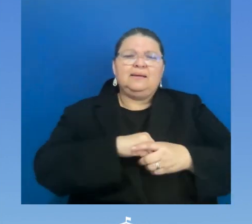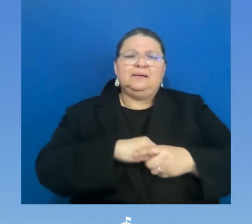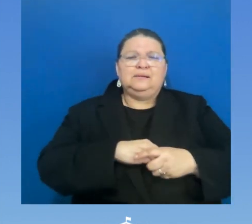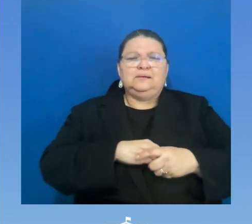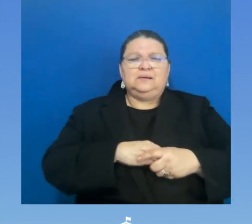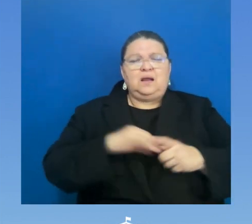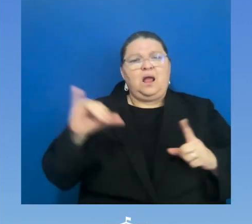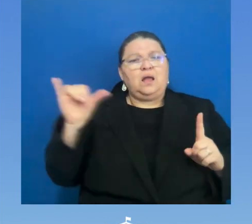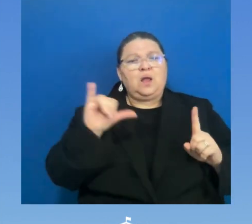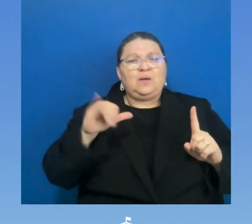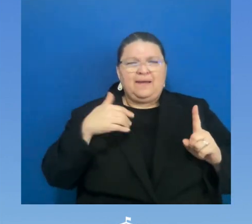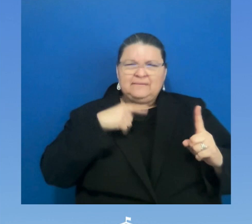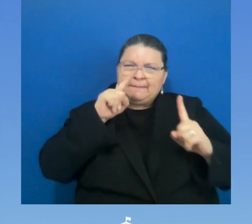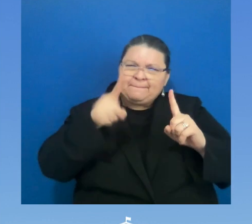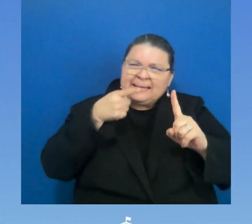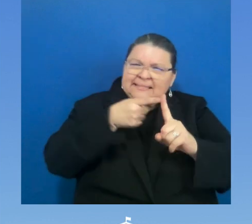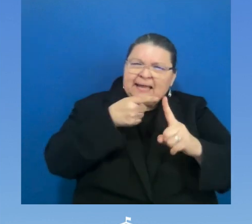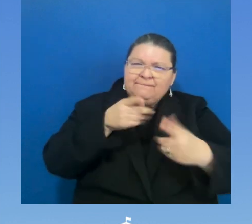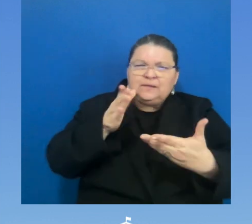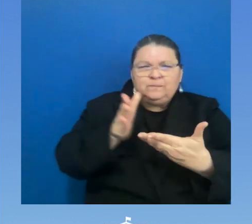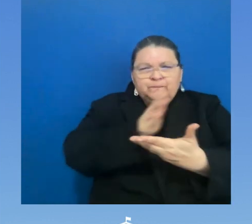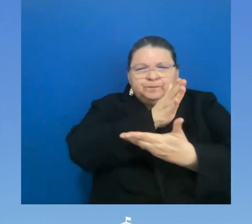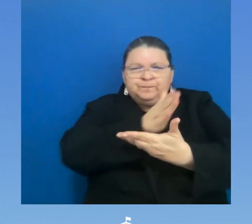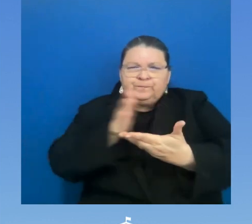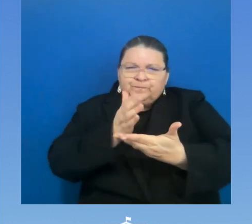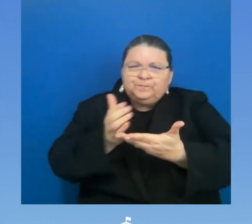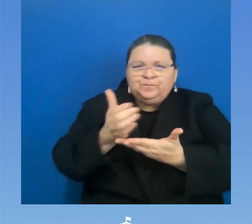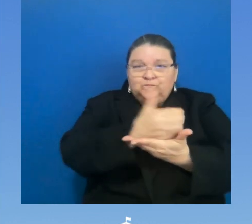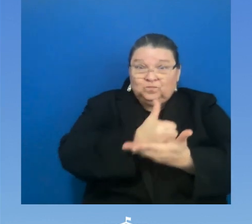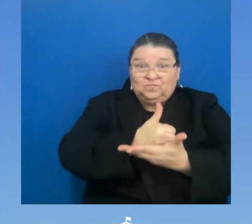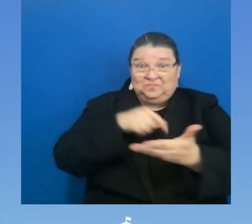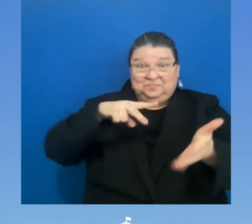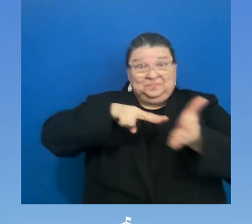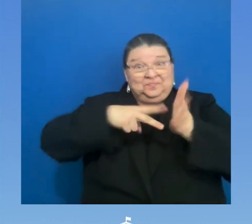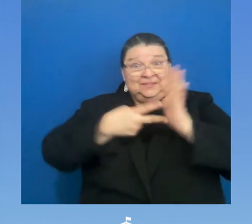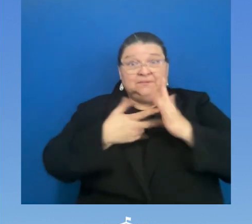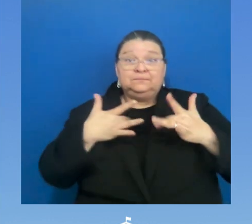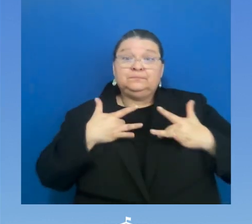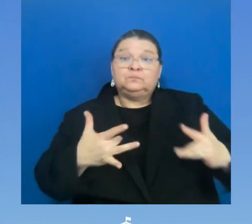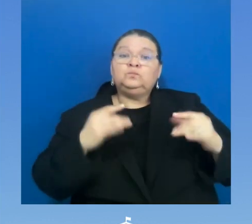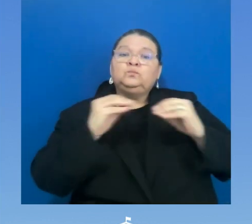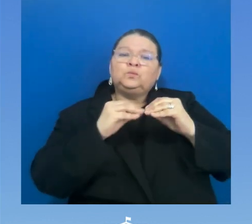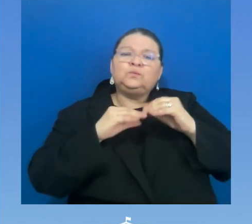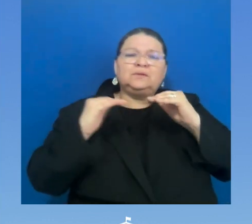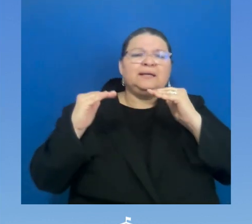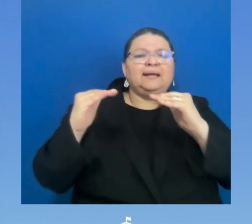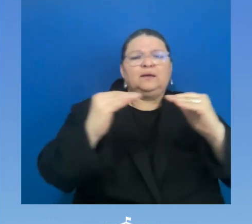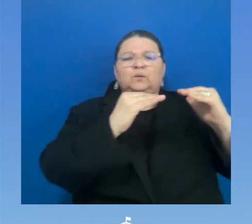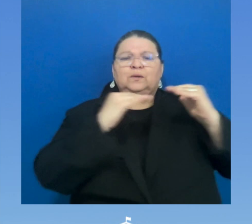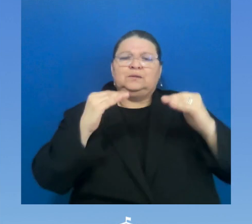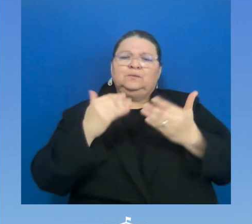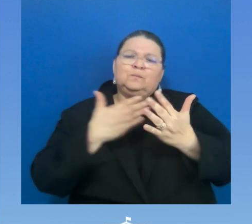All of these factors advance pay equity and transparency. We know there is still more work to be done.